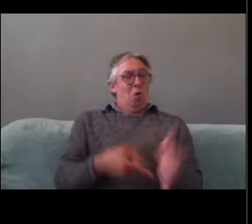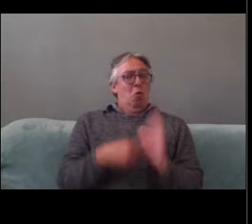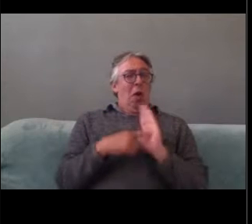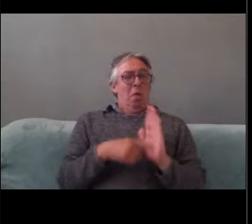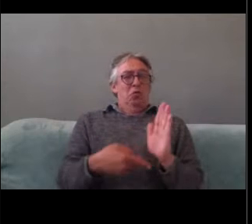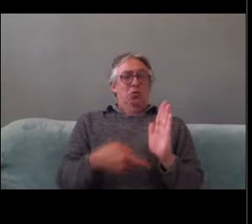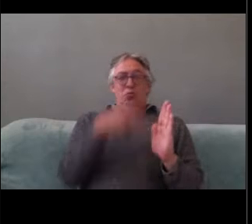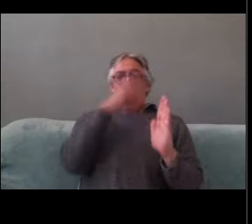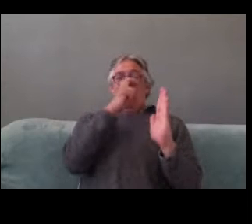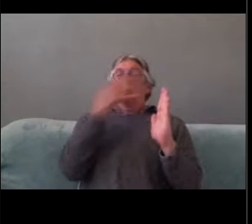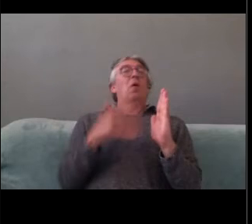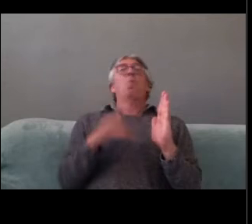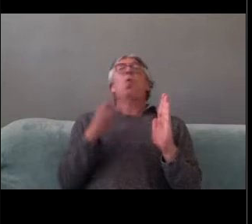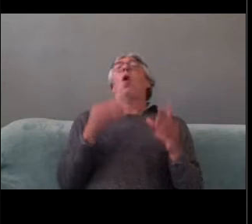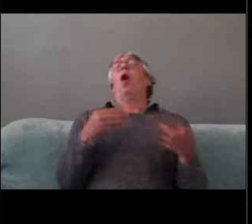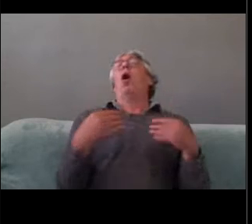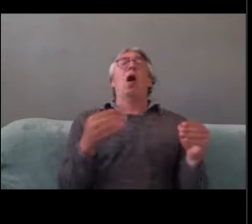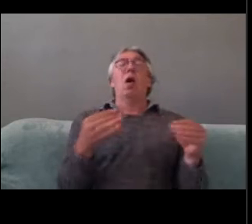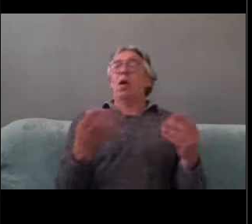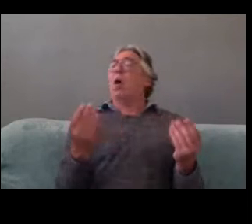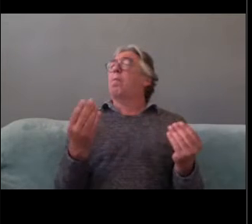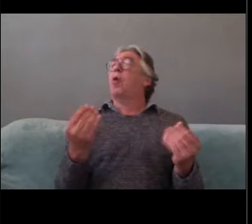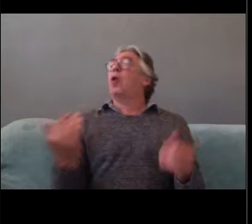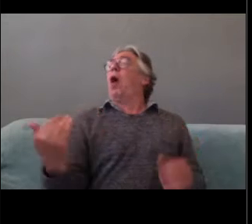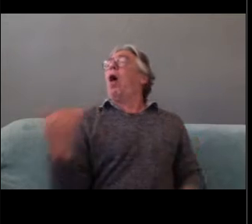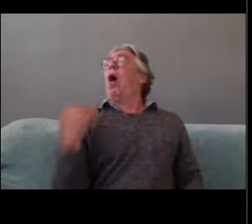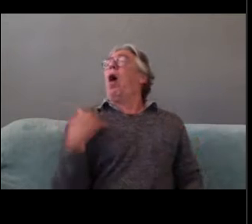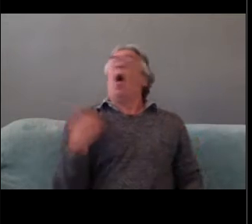But all of these requirements are relaxed now.